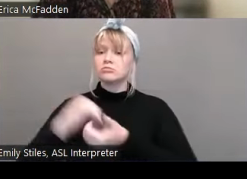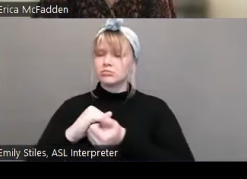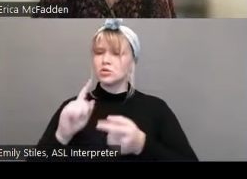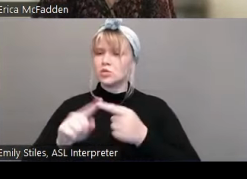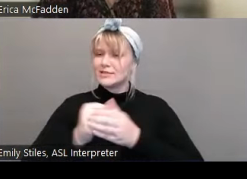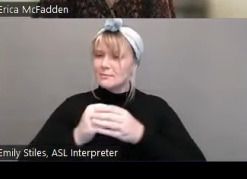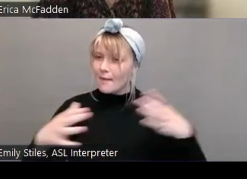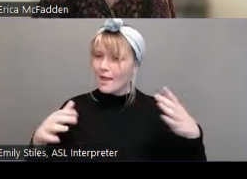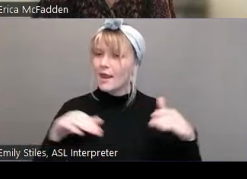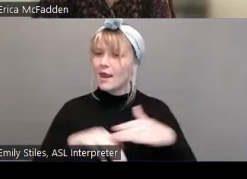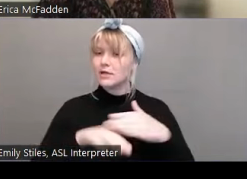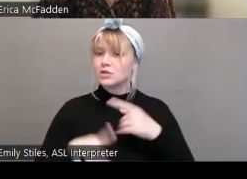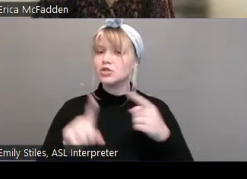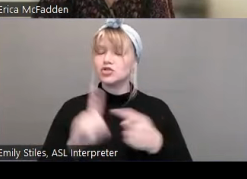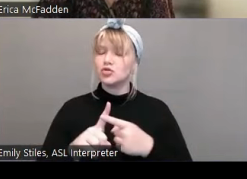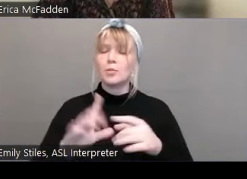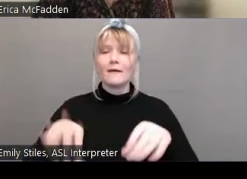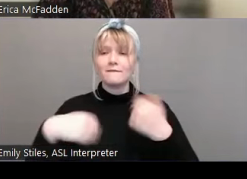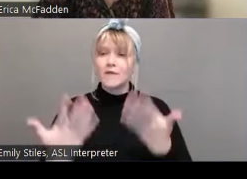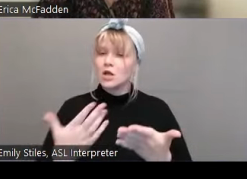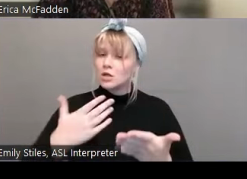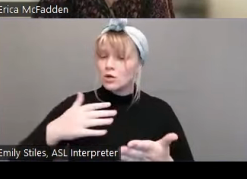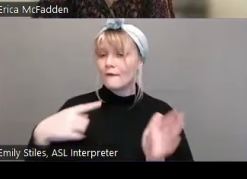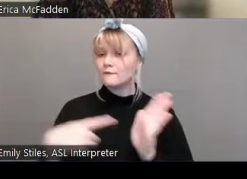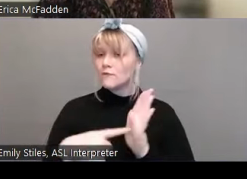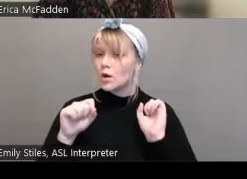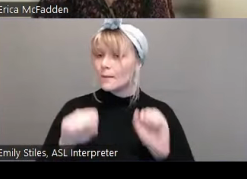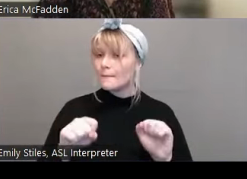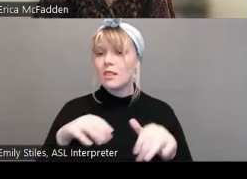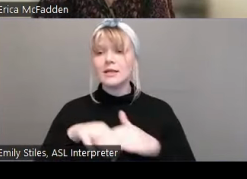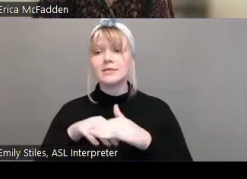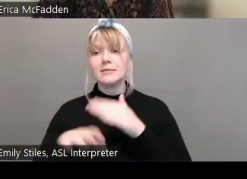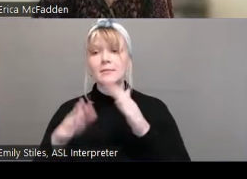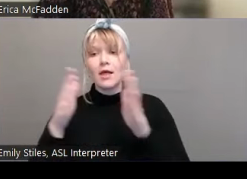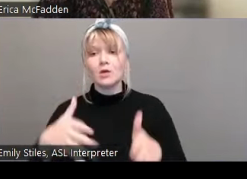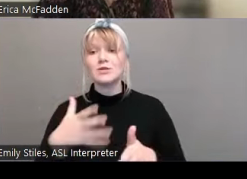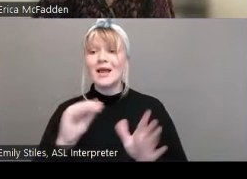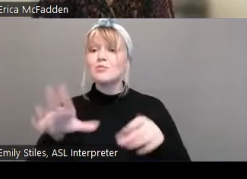accessible housing and the critical services that make community living possible.